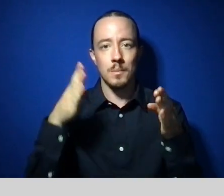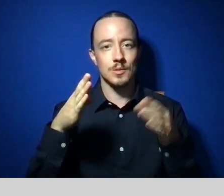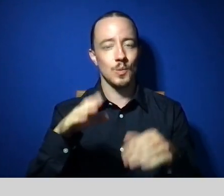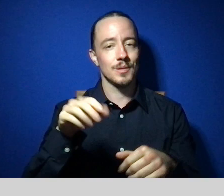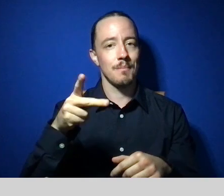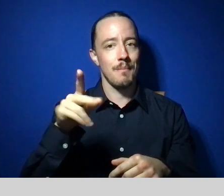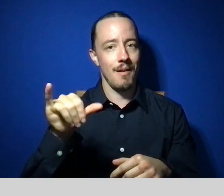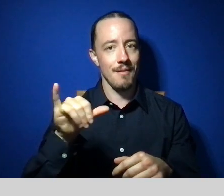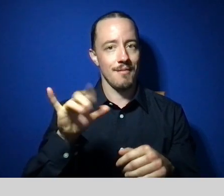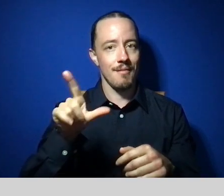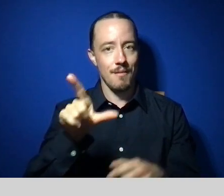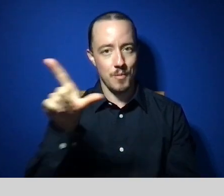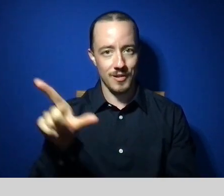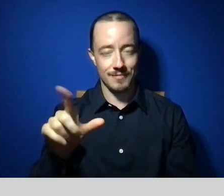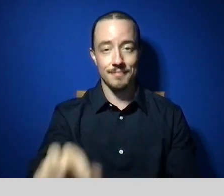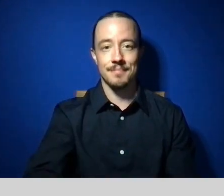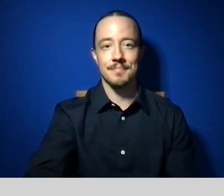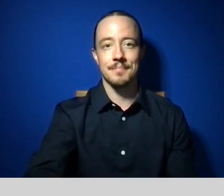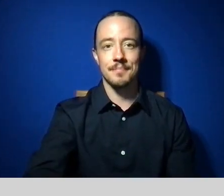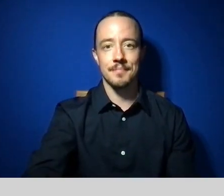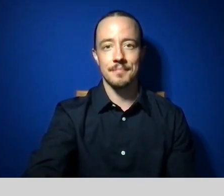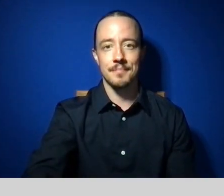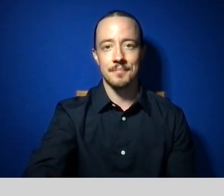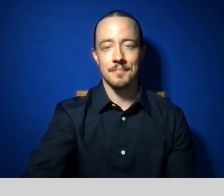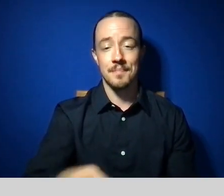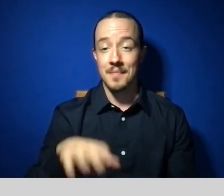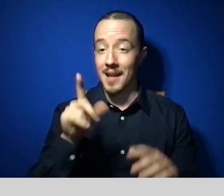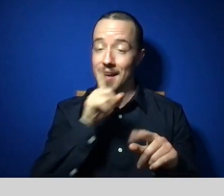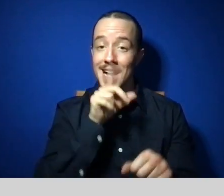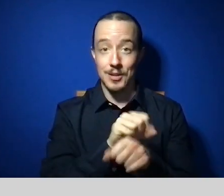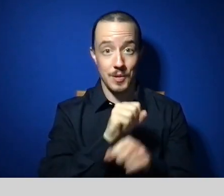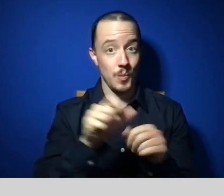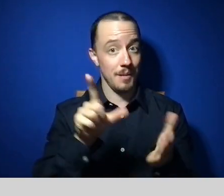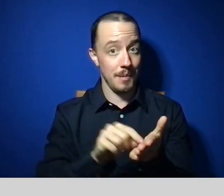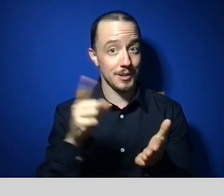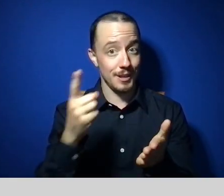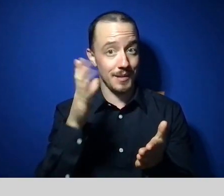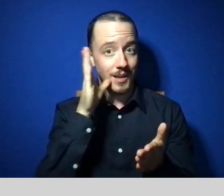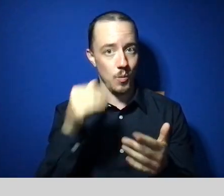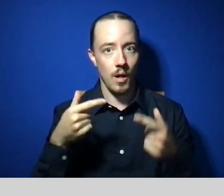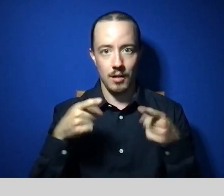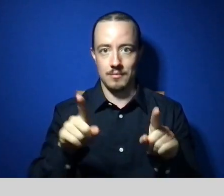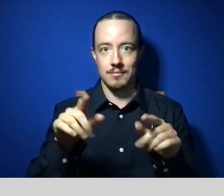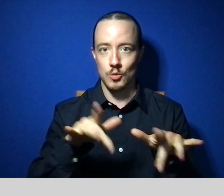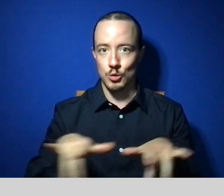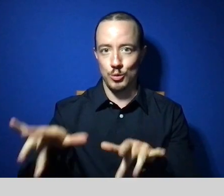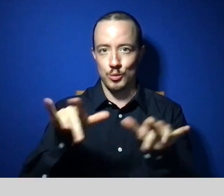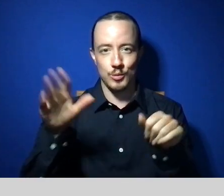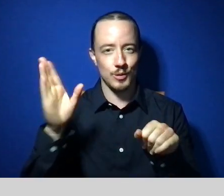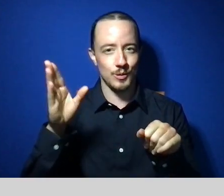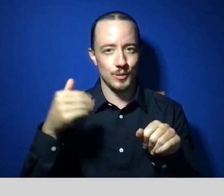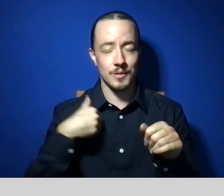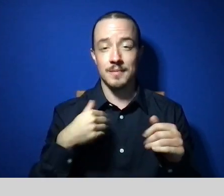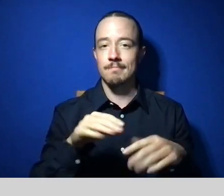a library while I record this talk. This is a piece of code, which I've been copying and pasting into projects for over a decade now. It's a very simple little thing